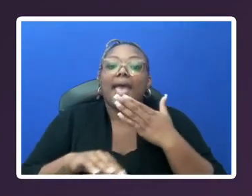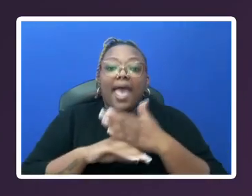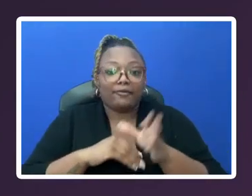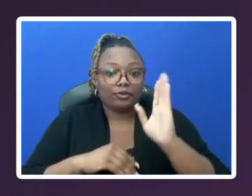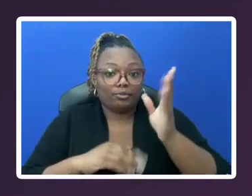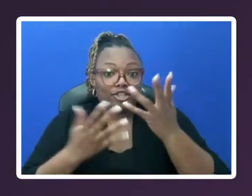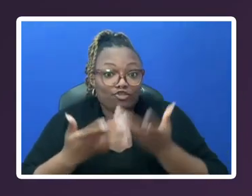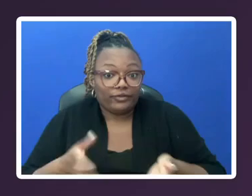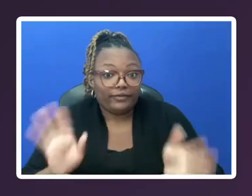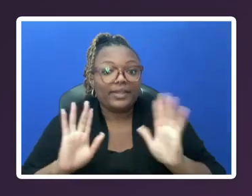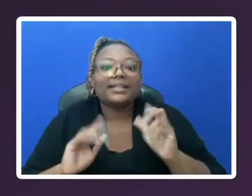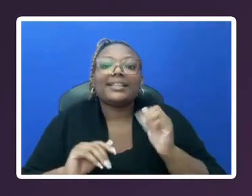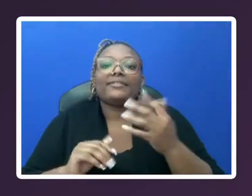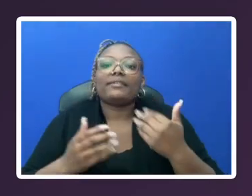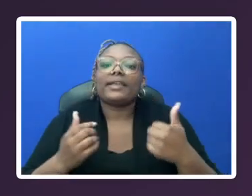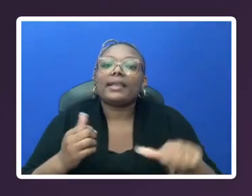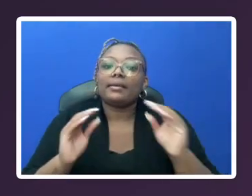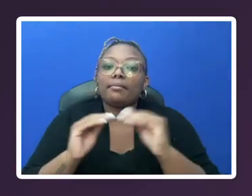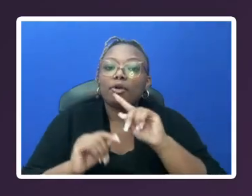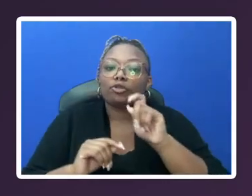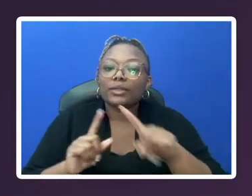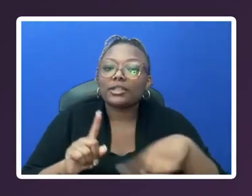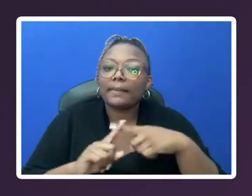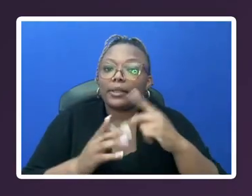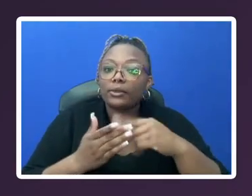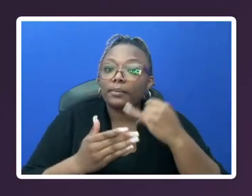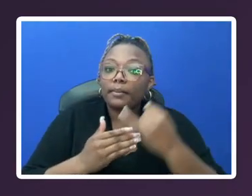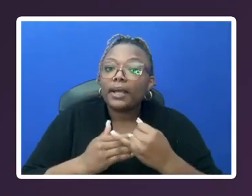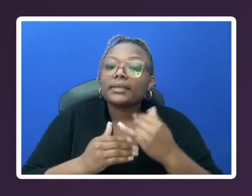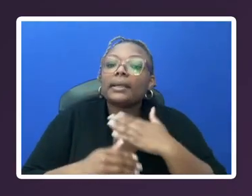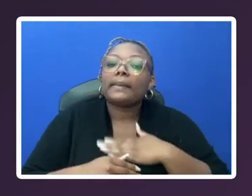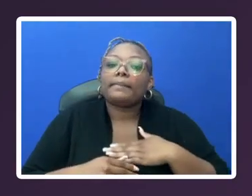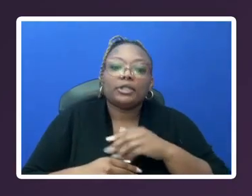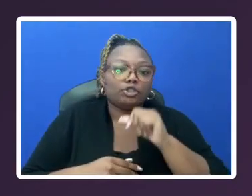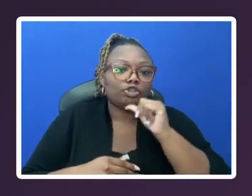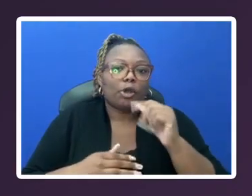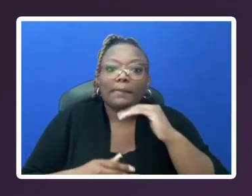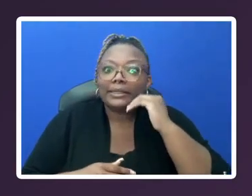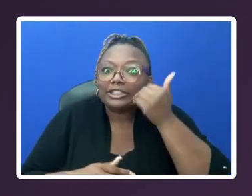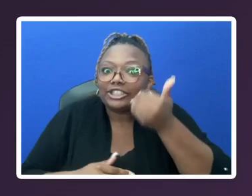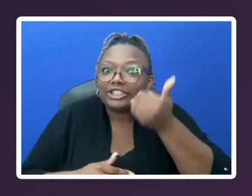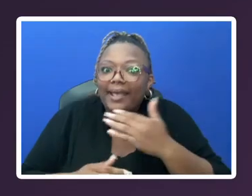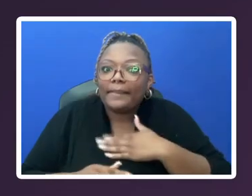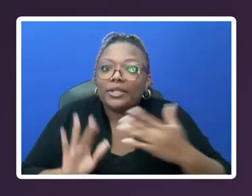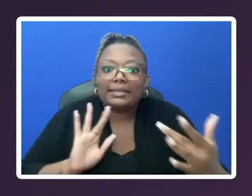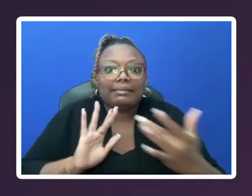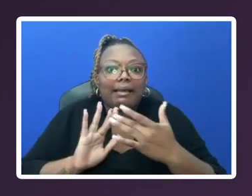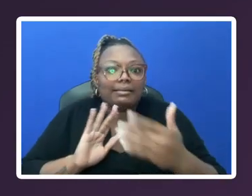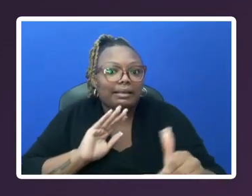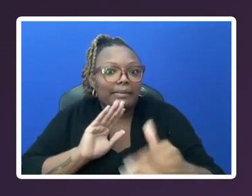you have any questions about the project, please don't be shy and send me an email. Otherwise thank